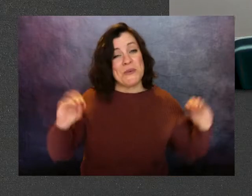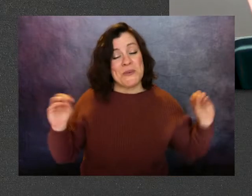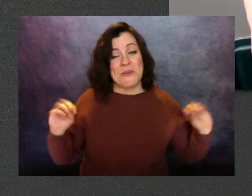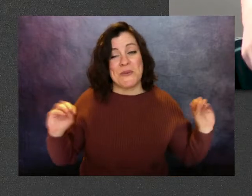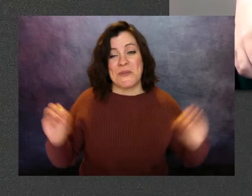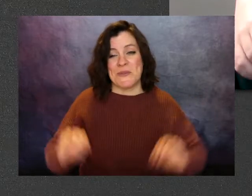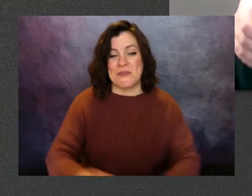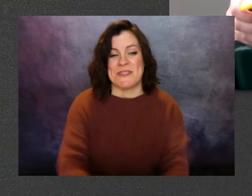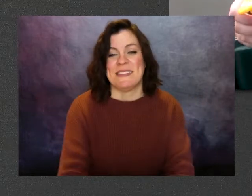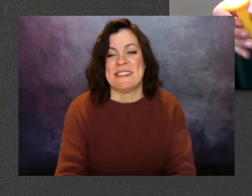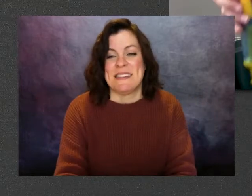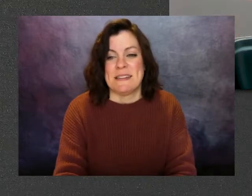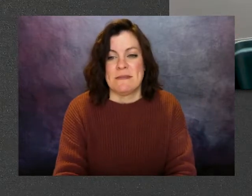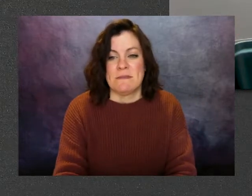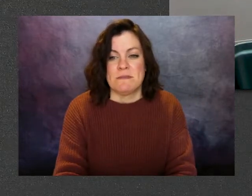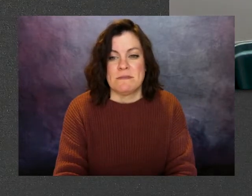And she only needs one shot.